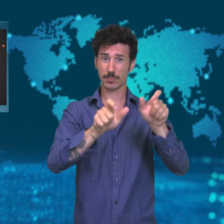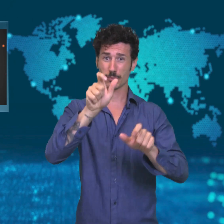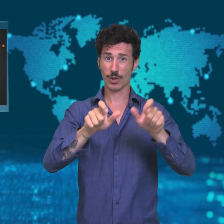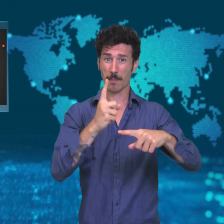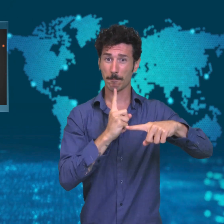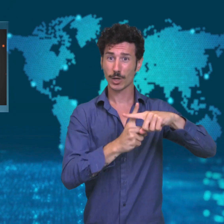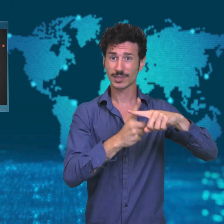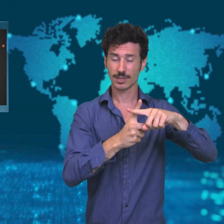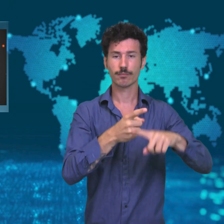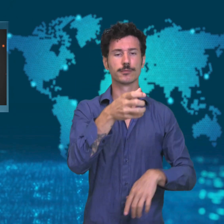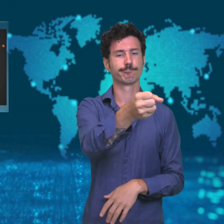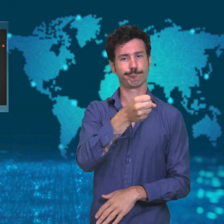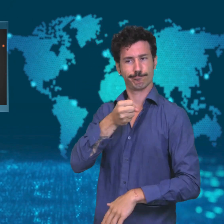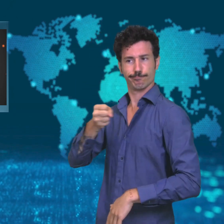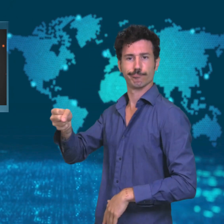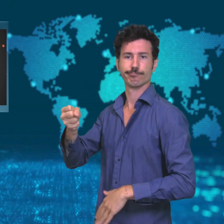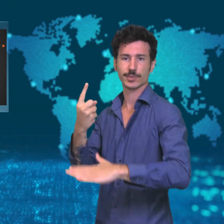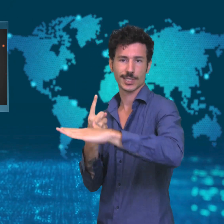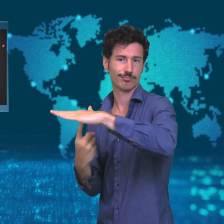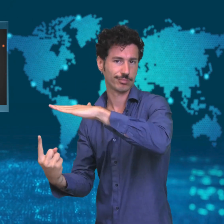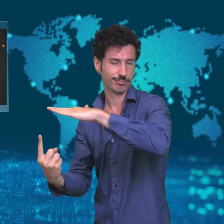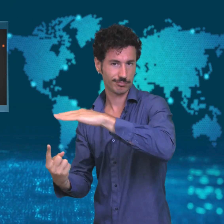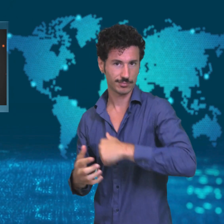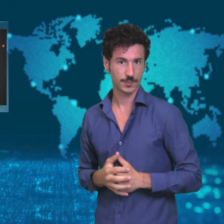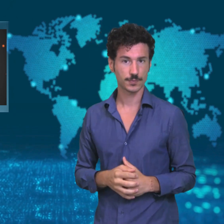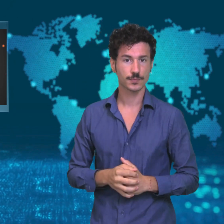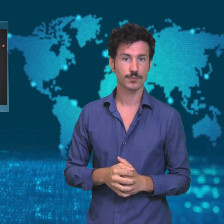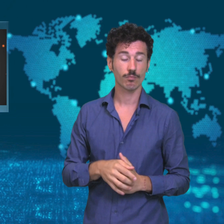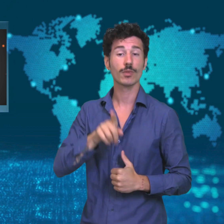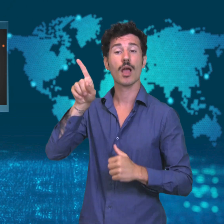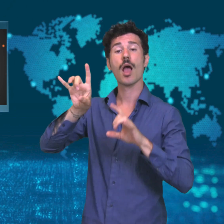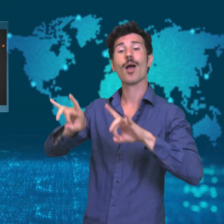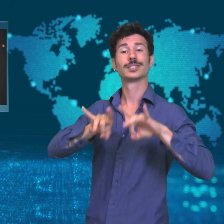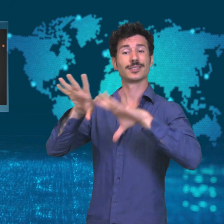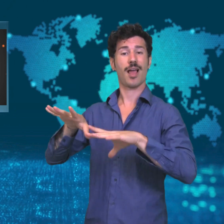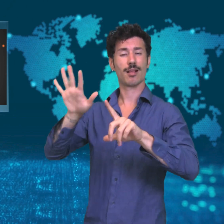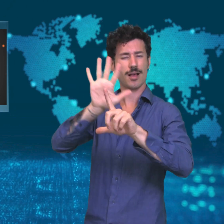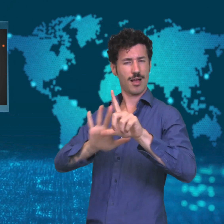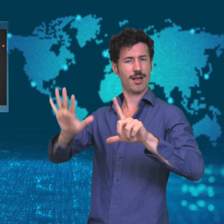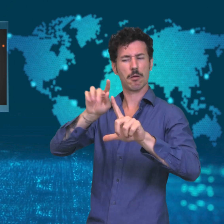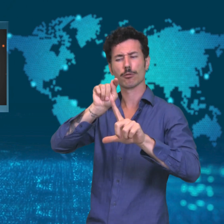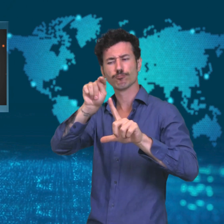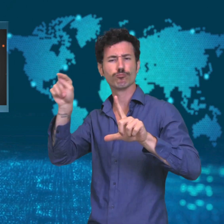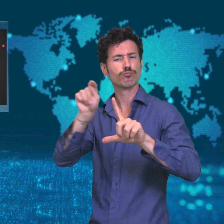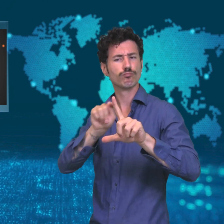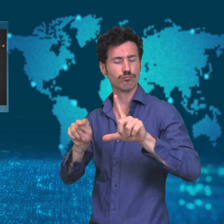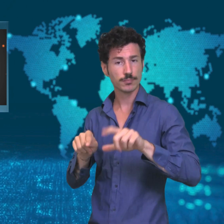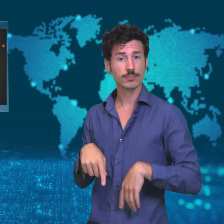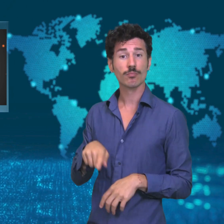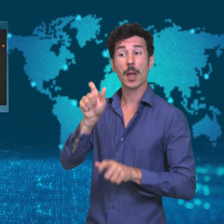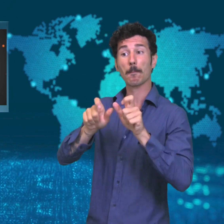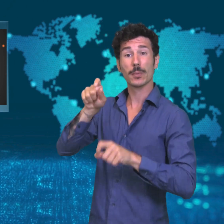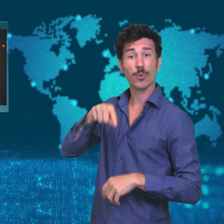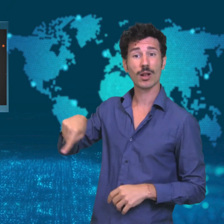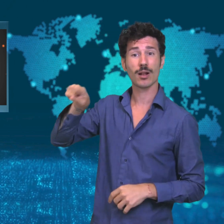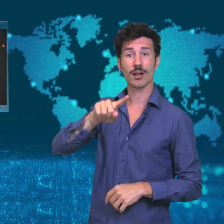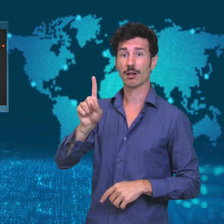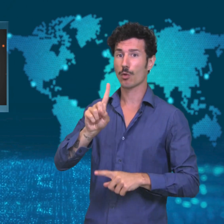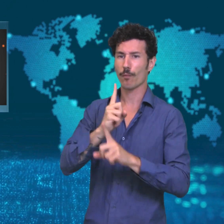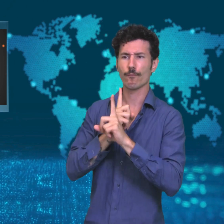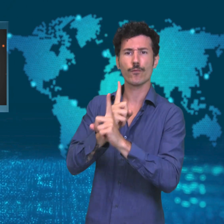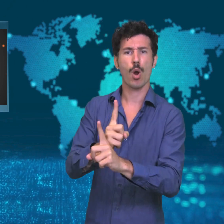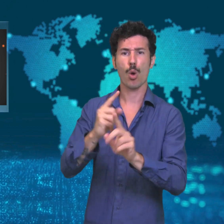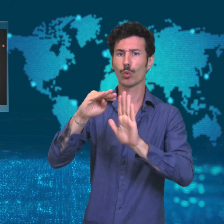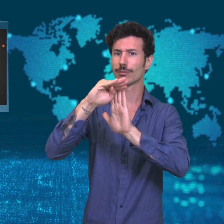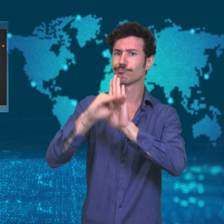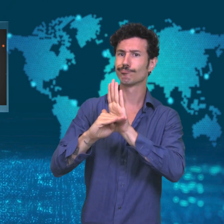looking for COVID-19 positive individuals to take to isolation facilities.